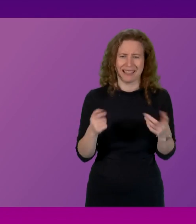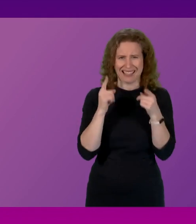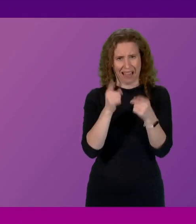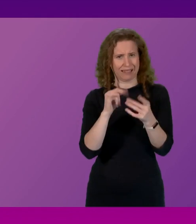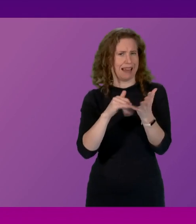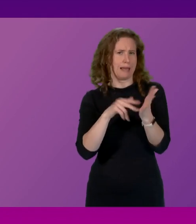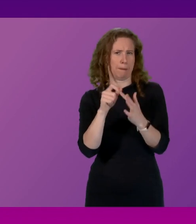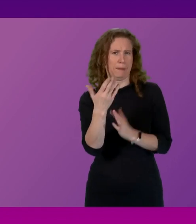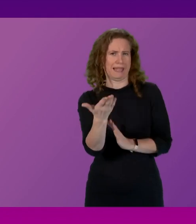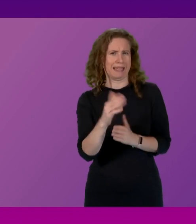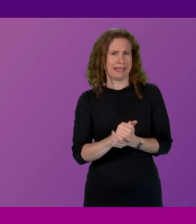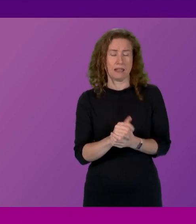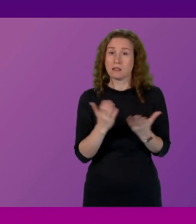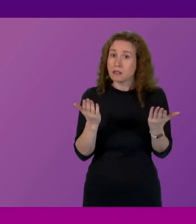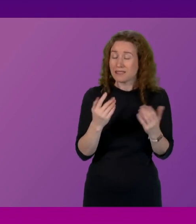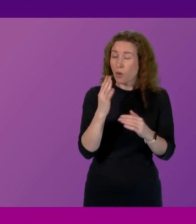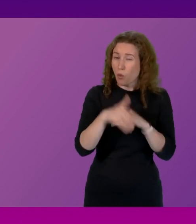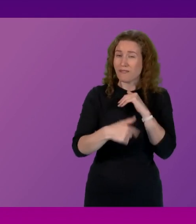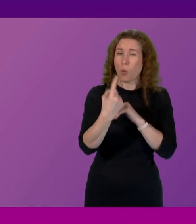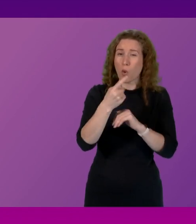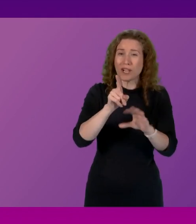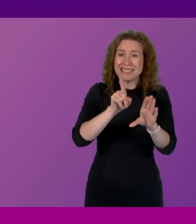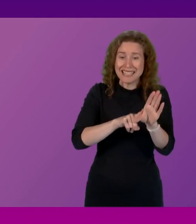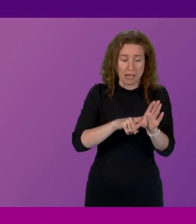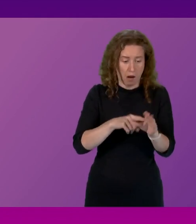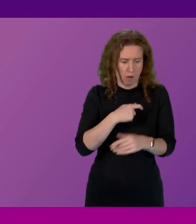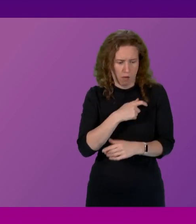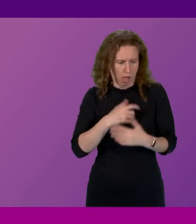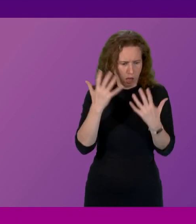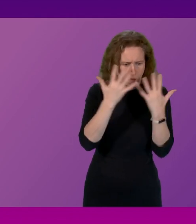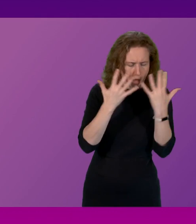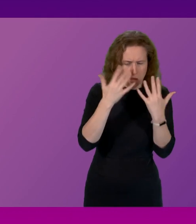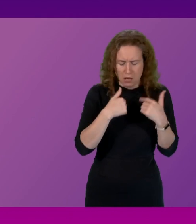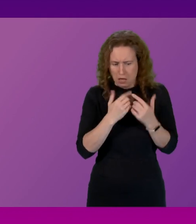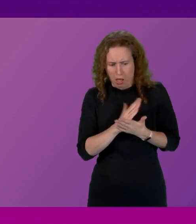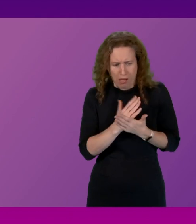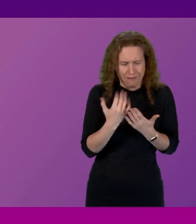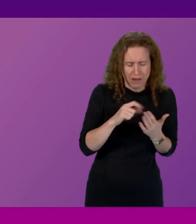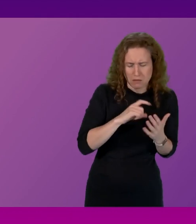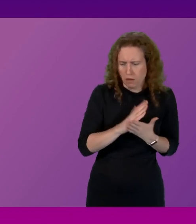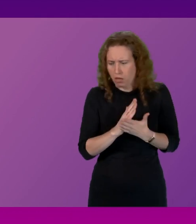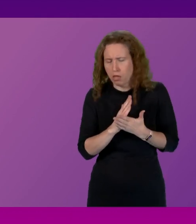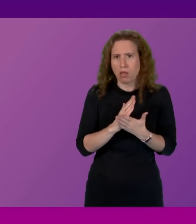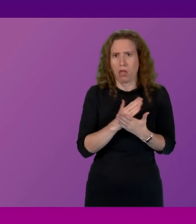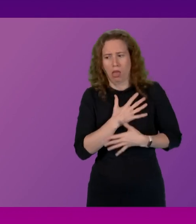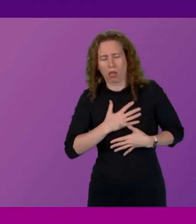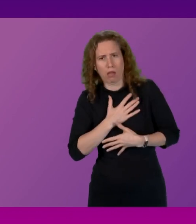That cancer patient had more than a year of anxiety before getting the help that they needed.